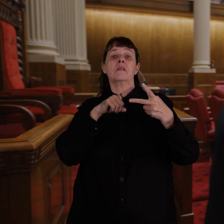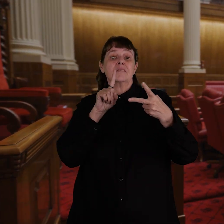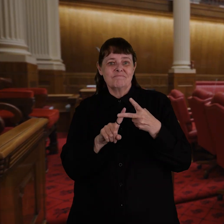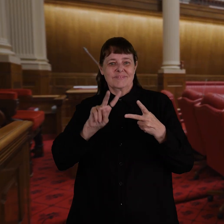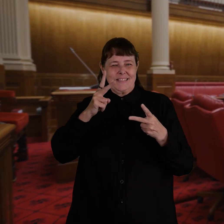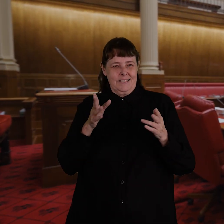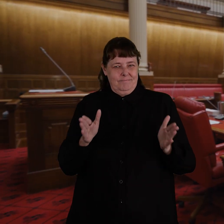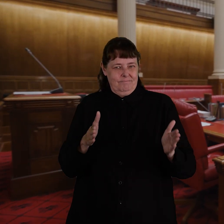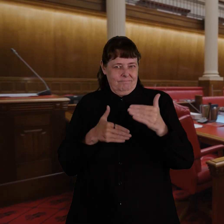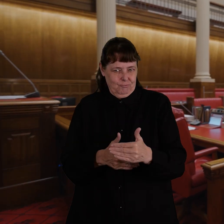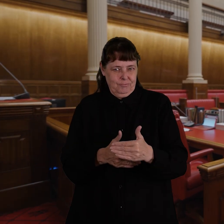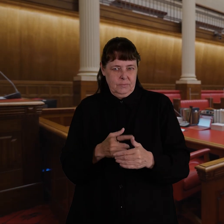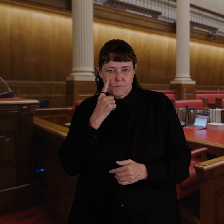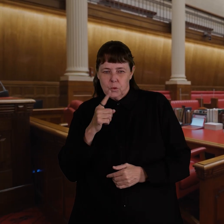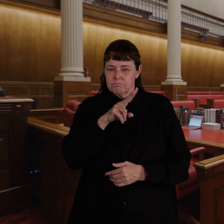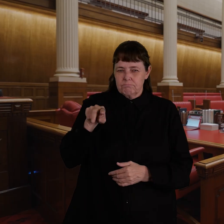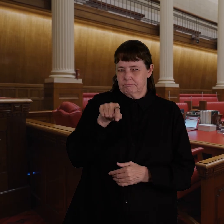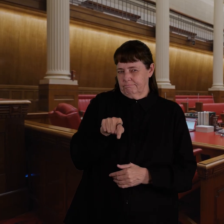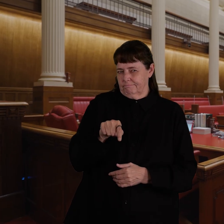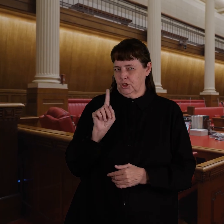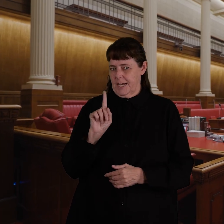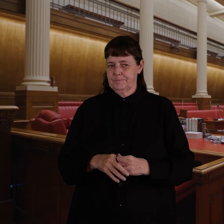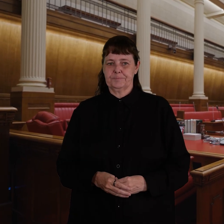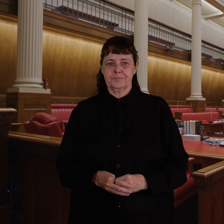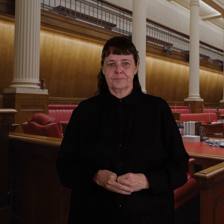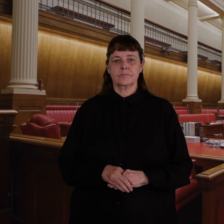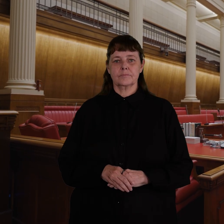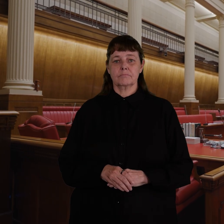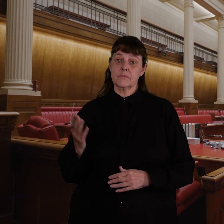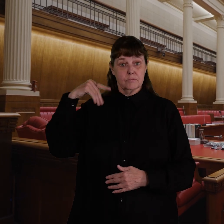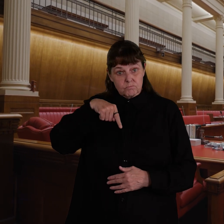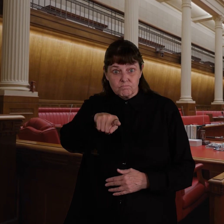we're exploring in Parliament House today. I'll take you through and explain the color,